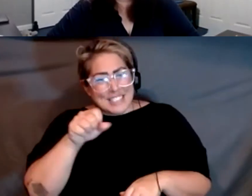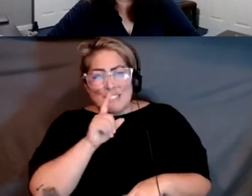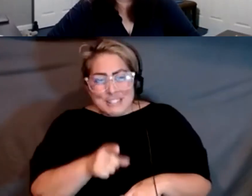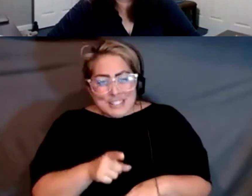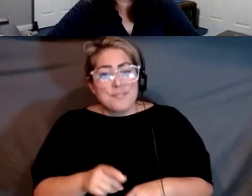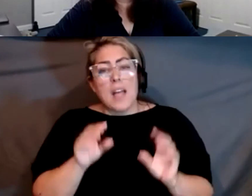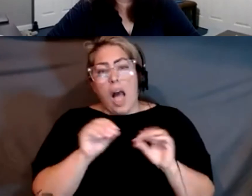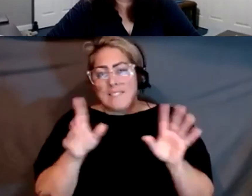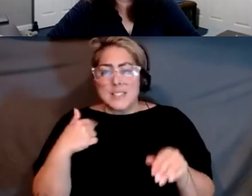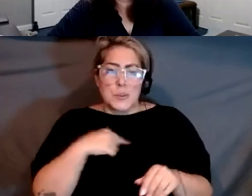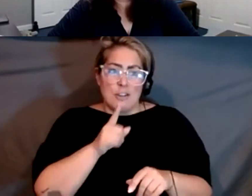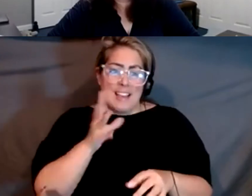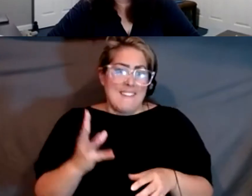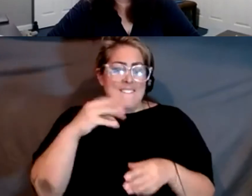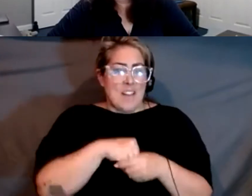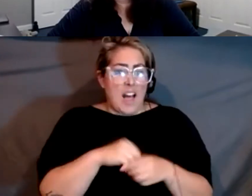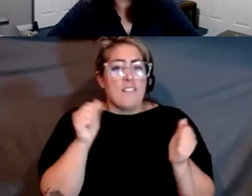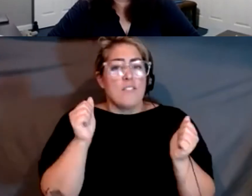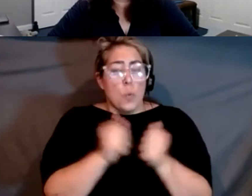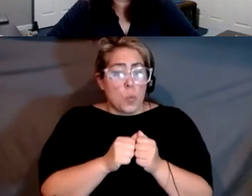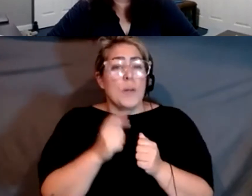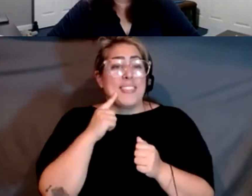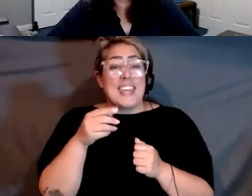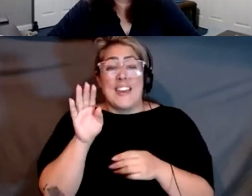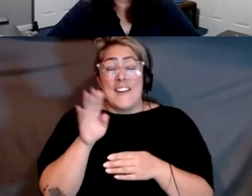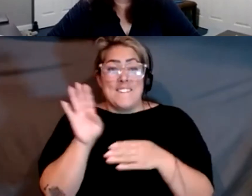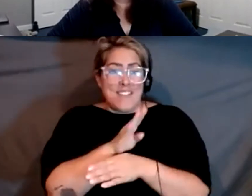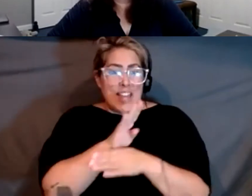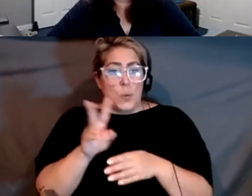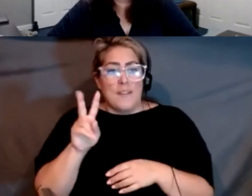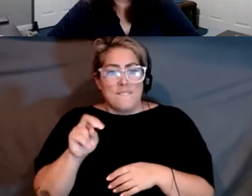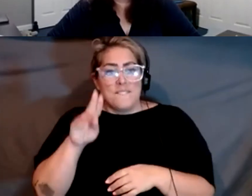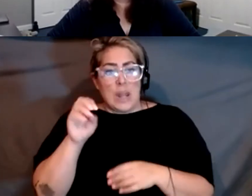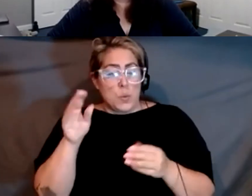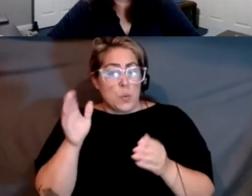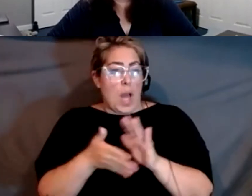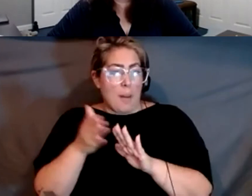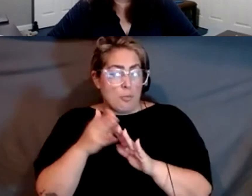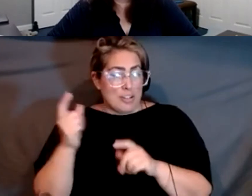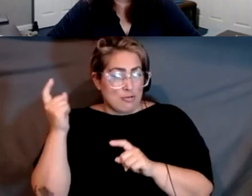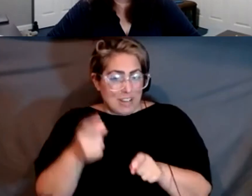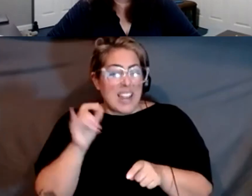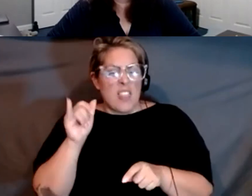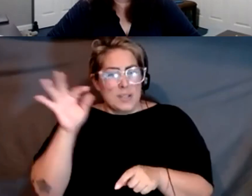[indiscernible] venues and operators grant. Which started out as save our stages. Federal piece. If anyone has